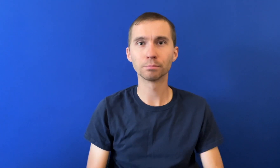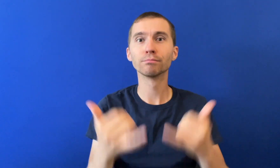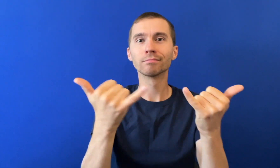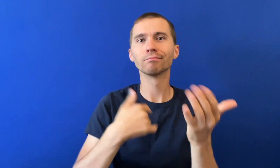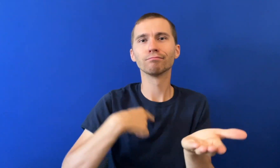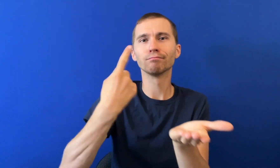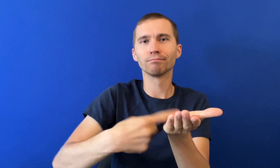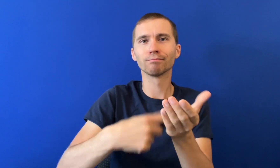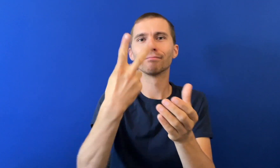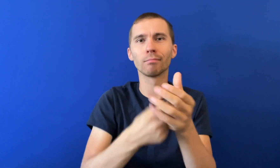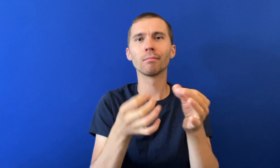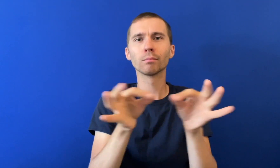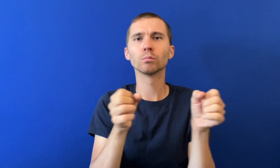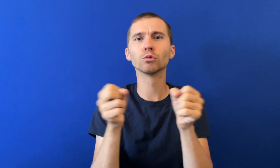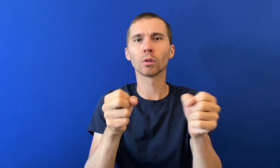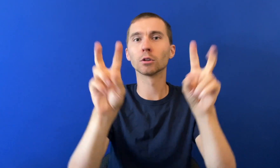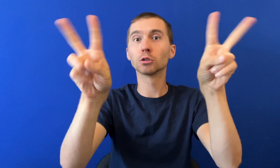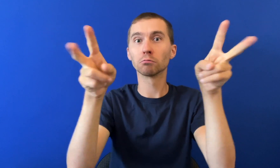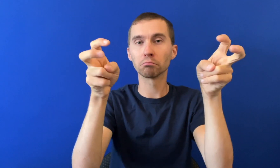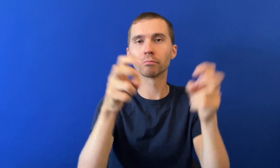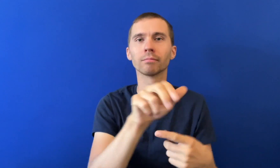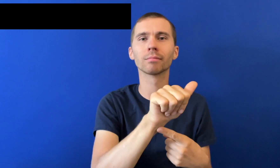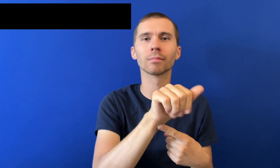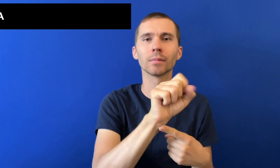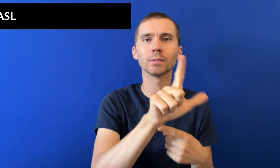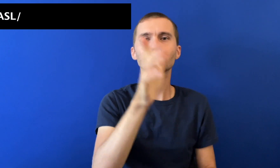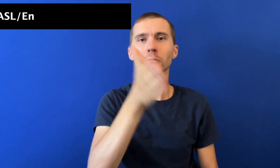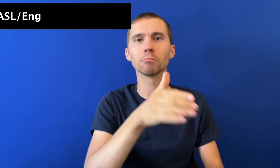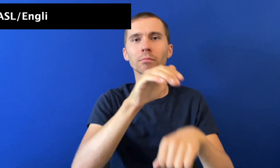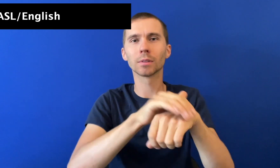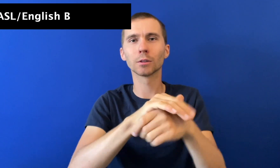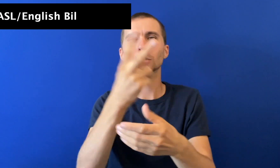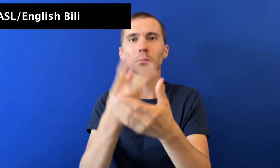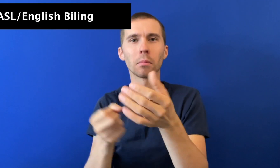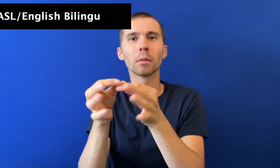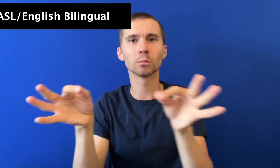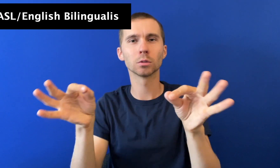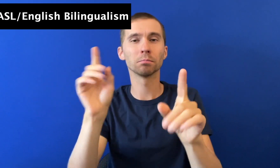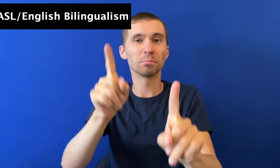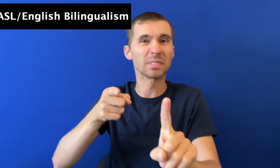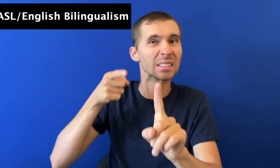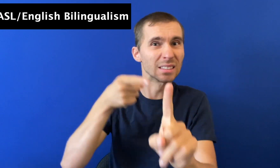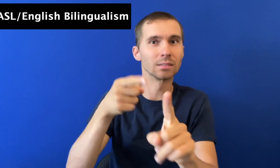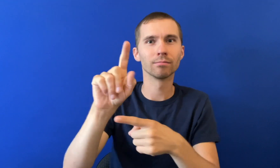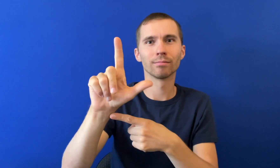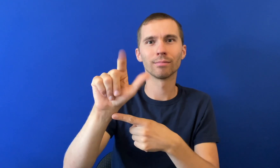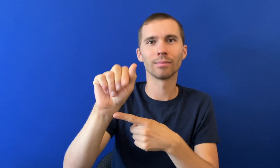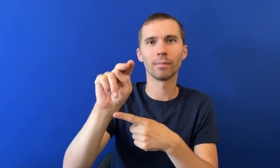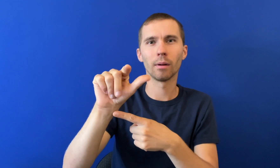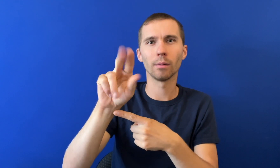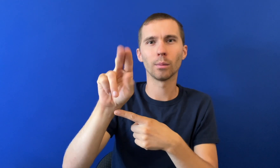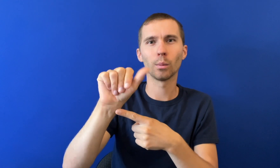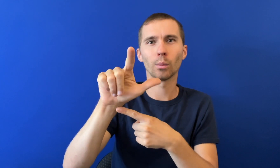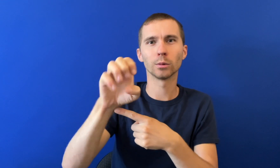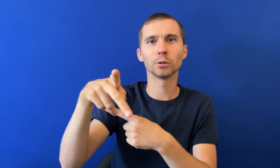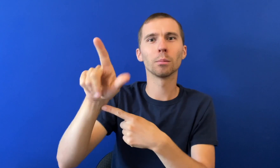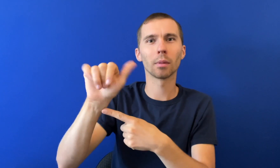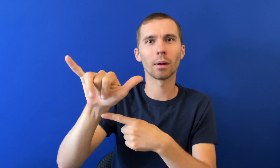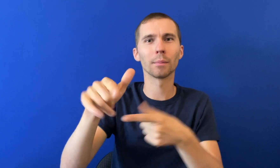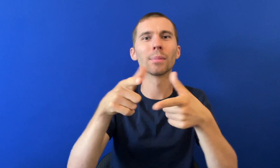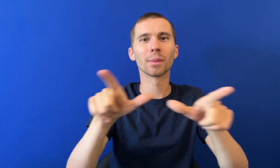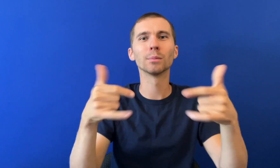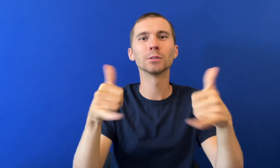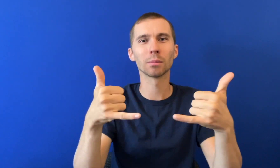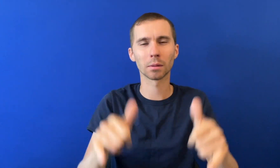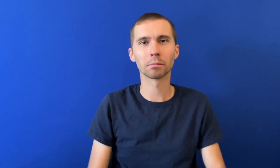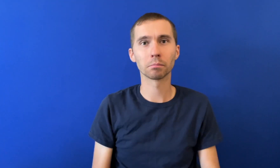Now, I'm going to discuss a bilingual strategy called "ASL/English Bilingualism" with a focus on language play.